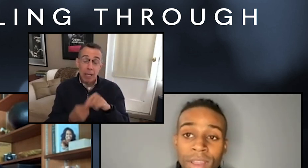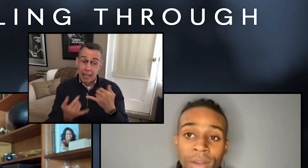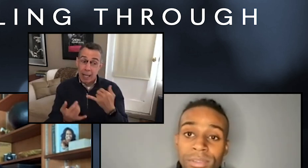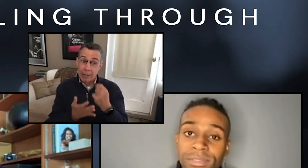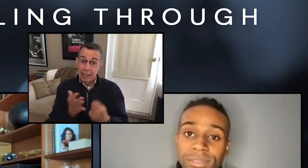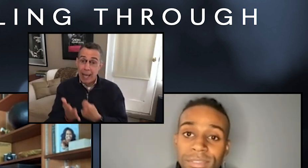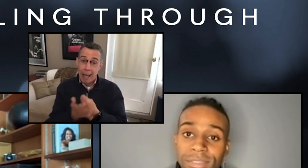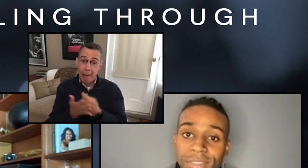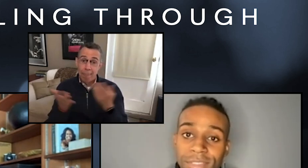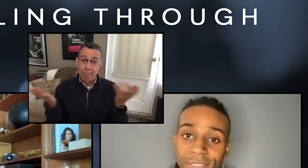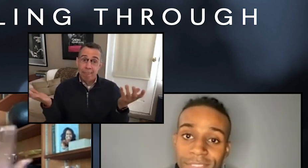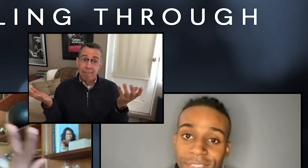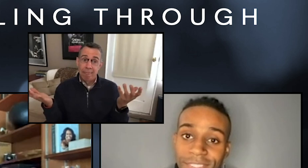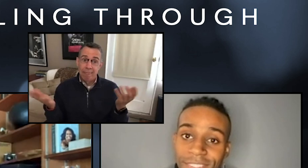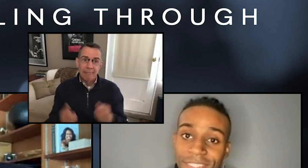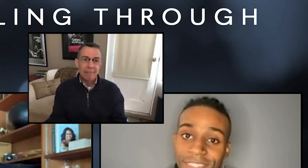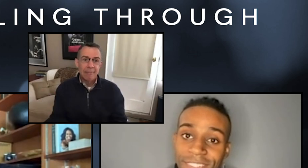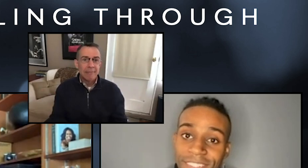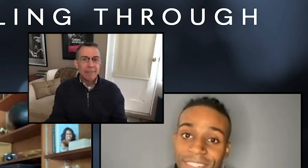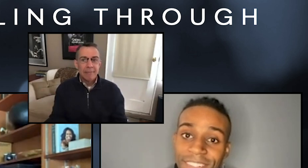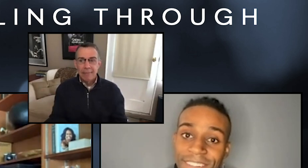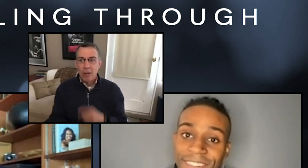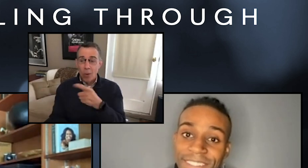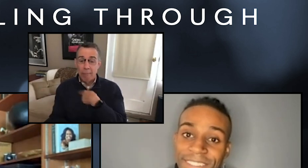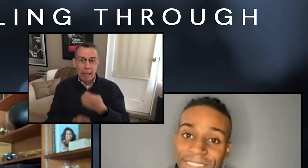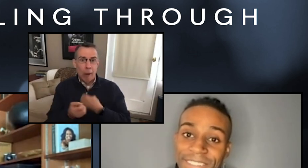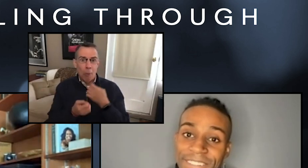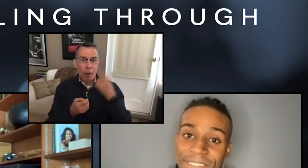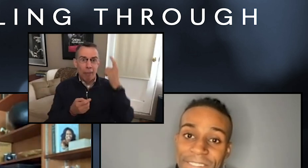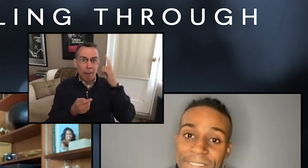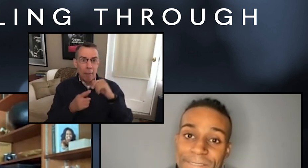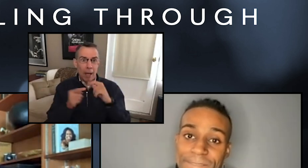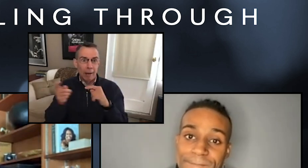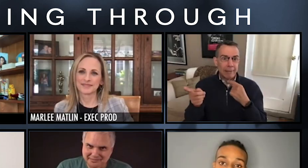Colman: About to get emotional, just thinking about it, because I think that